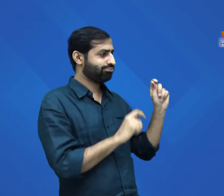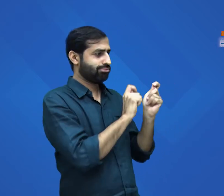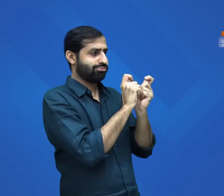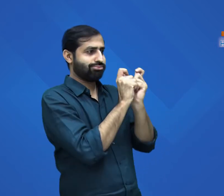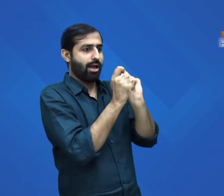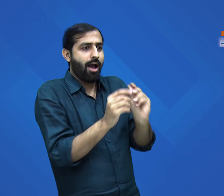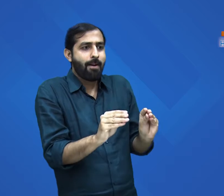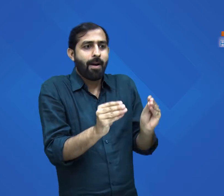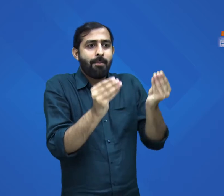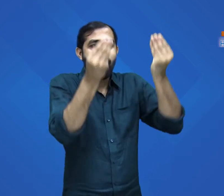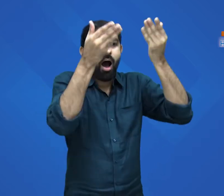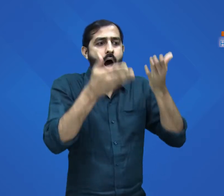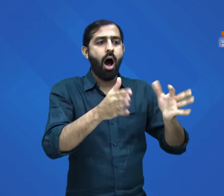to make their life better, they evolved.